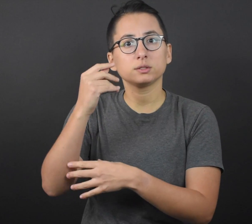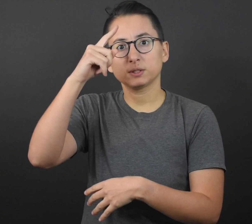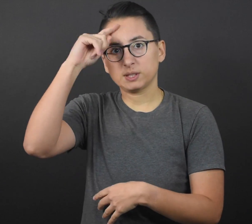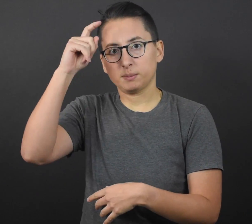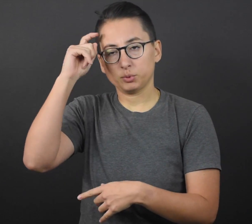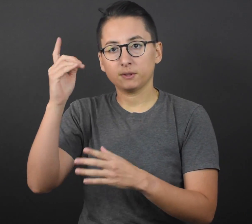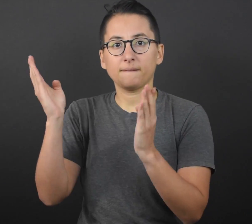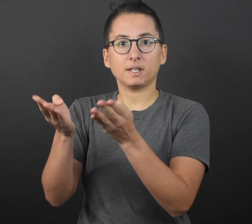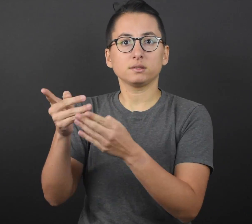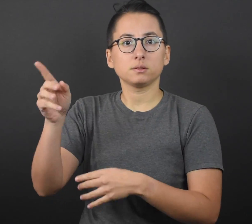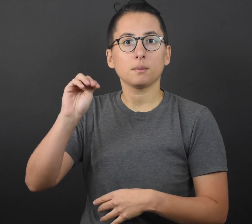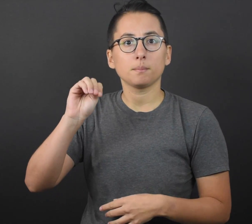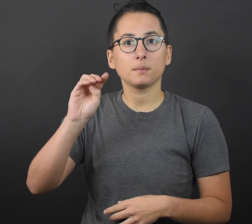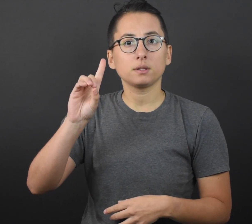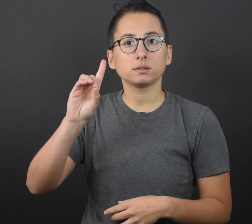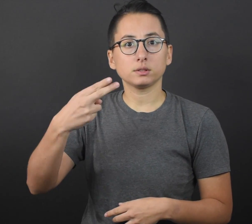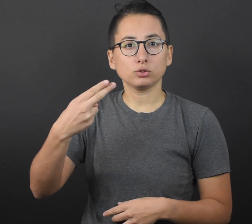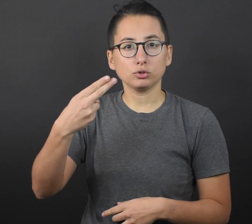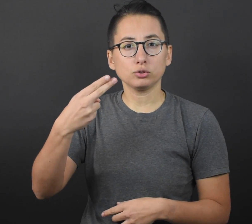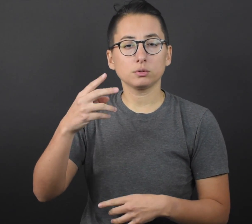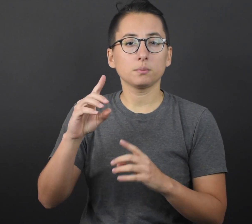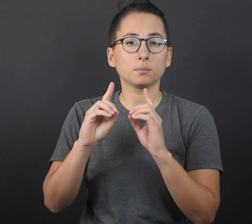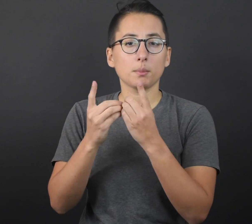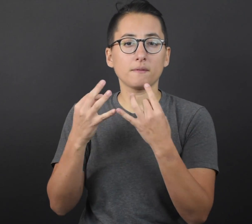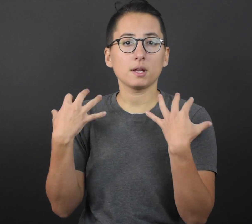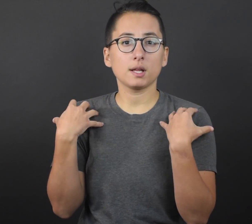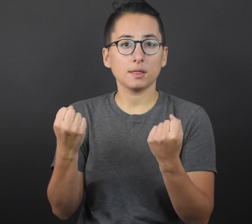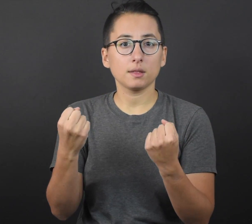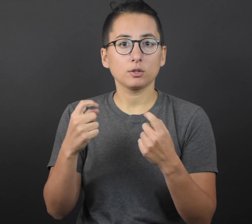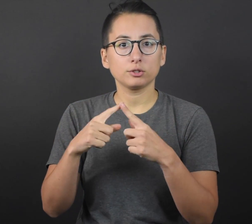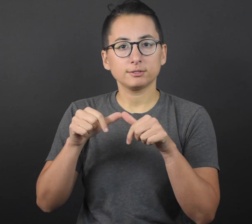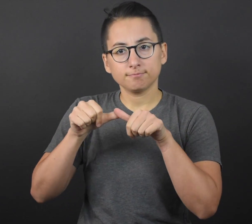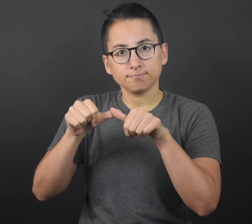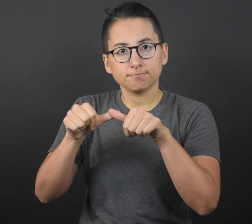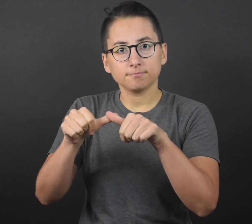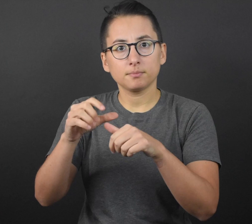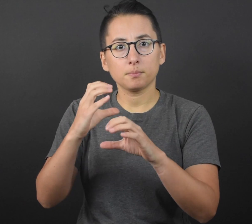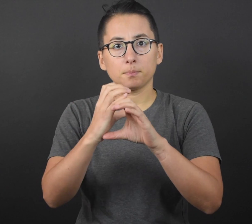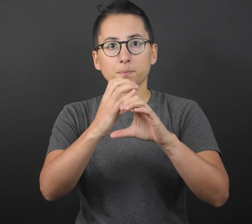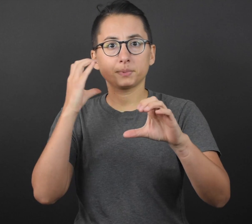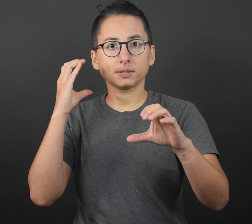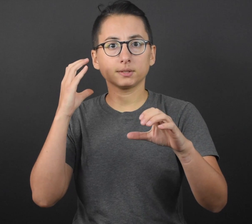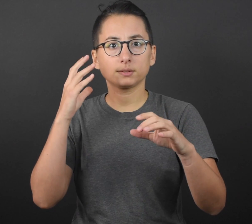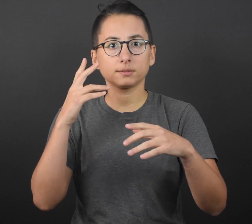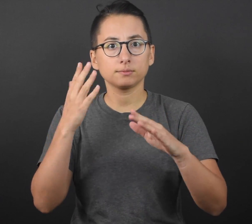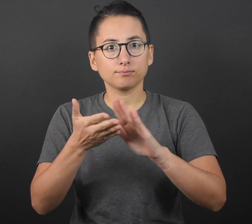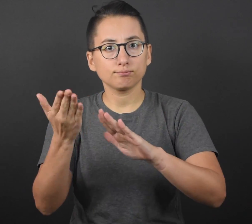has prompted the Minnesota Department of Health (MDH) to keep some buses in service.